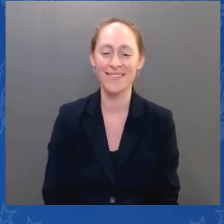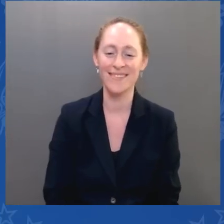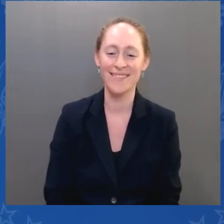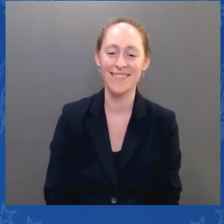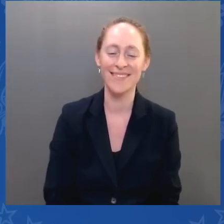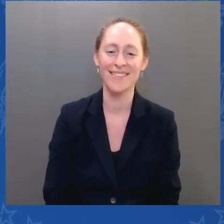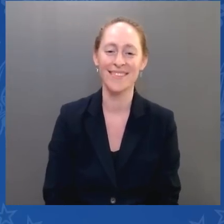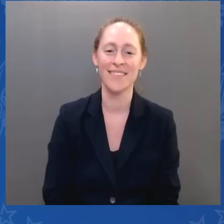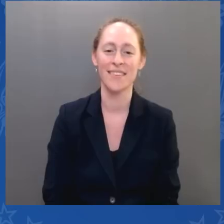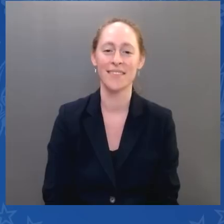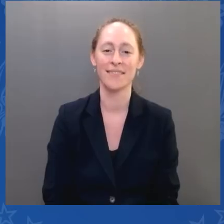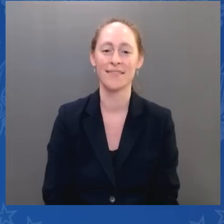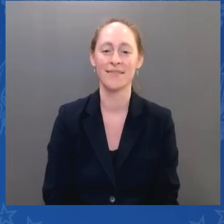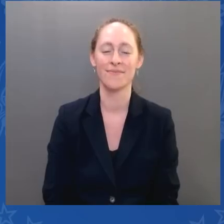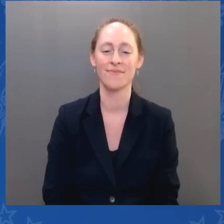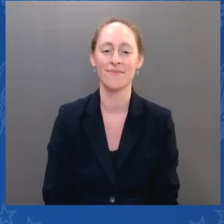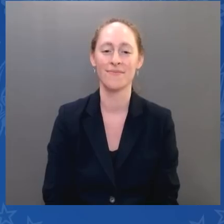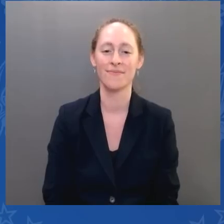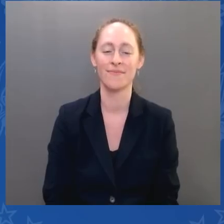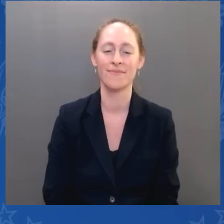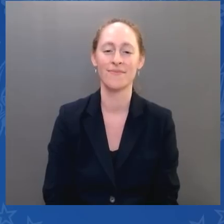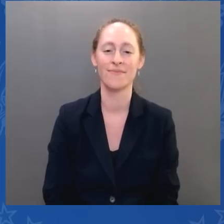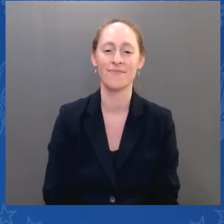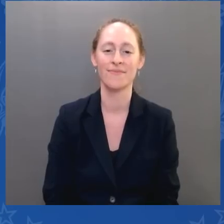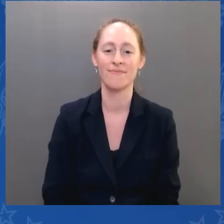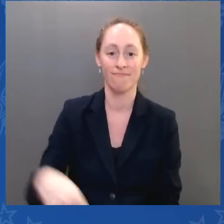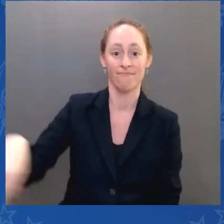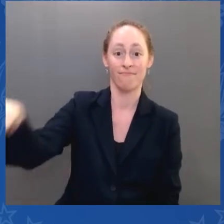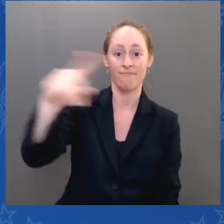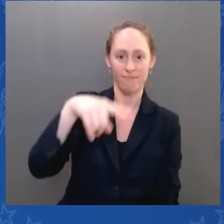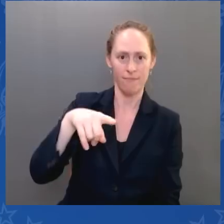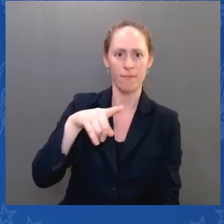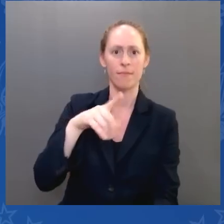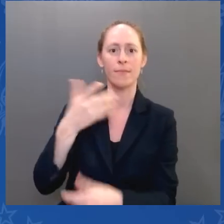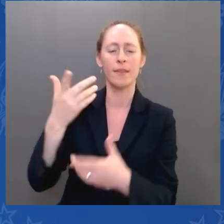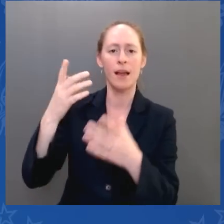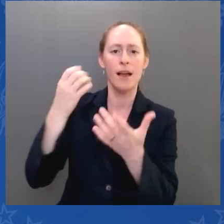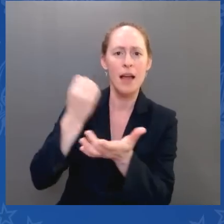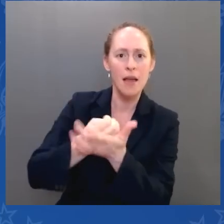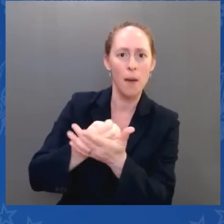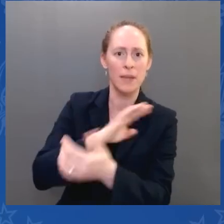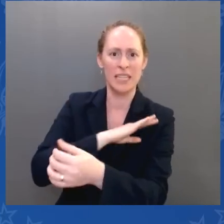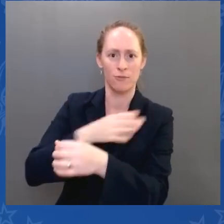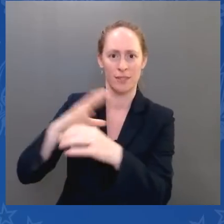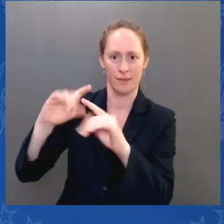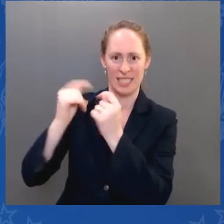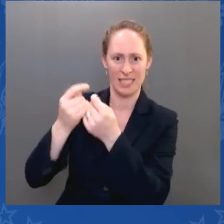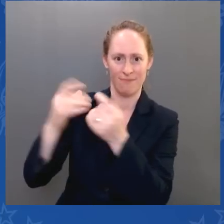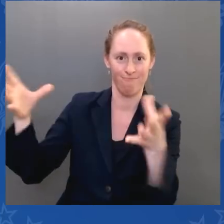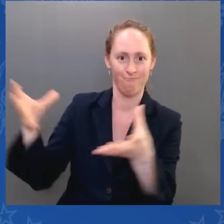And we're prepared to start the briefing, but we'll start by turning the floor over to you, sir. The President: Well, thanks.